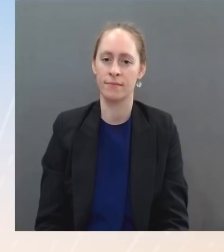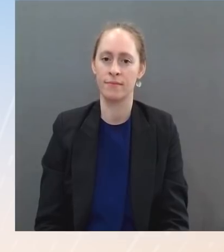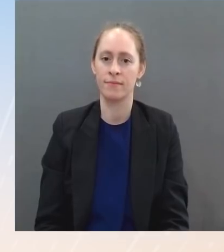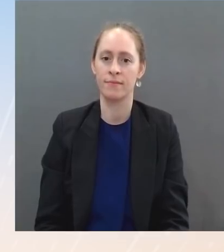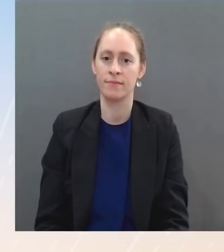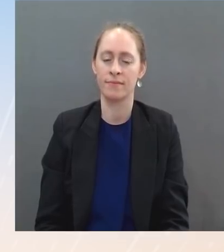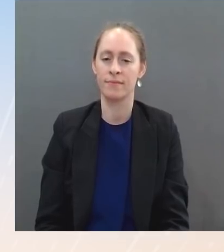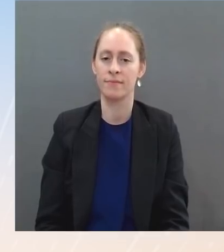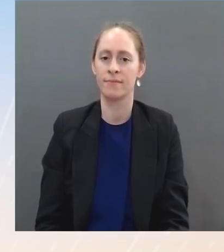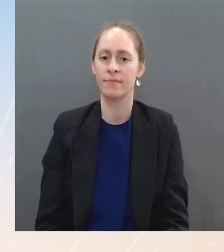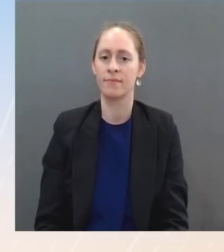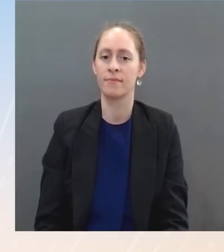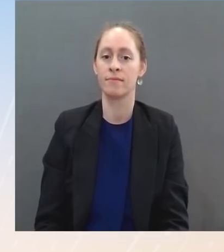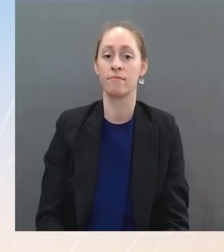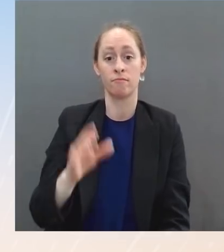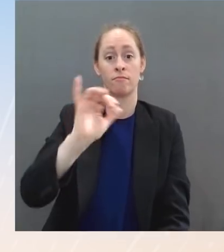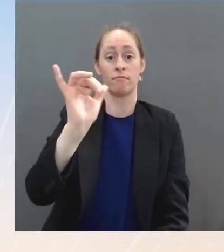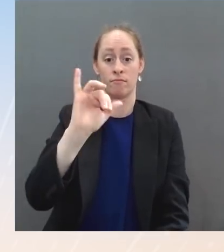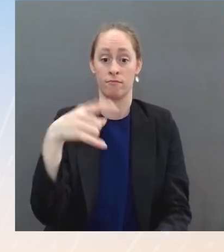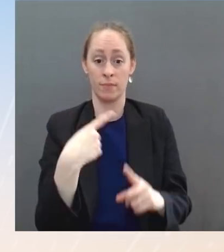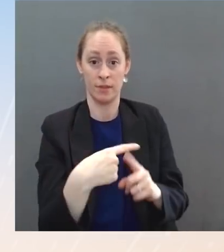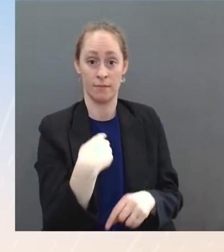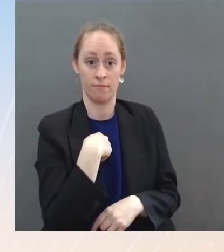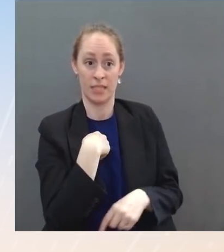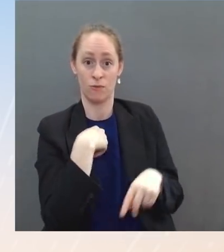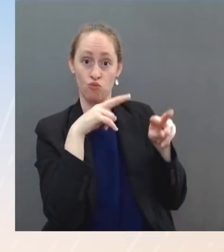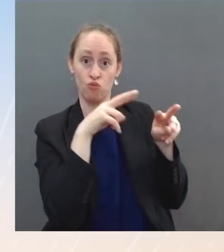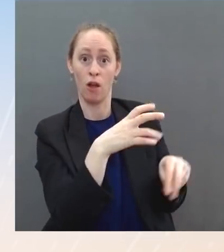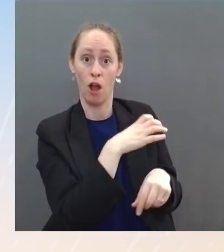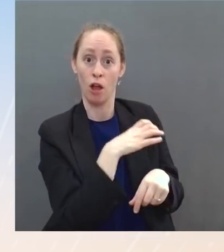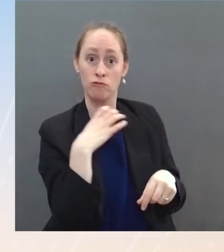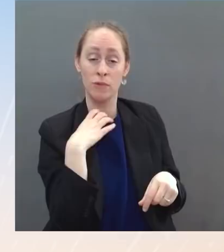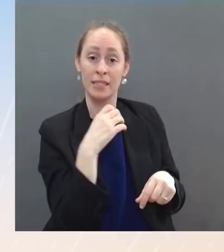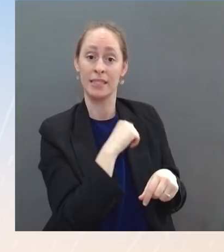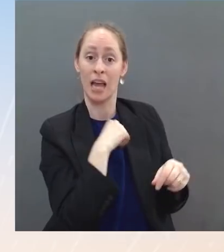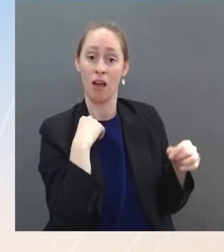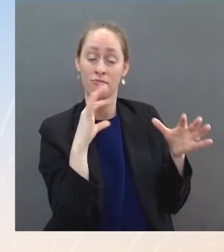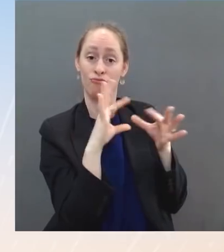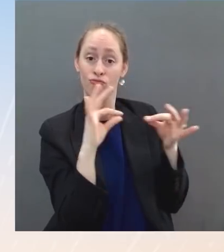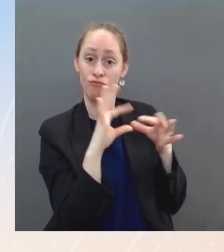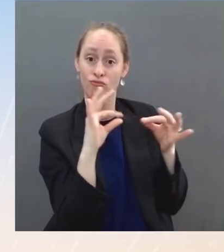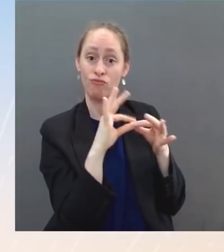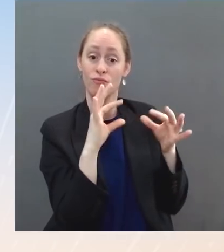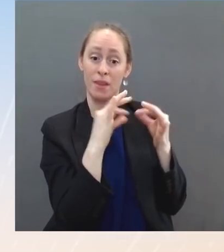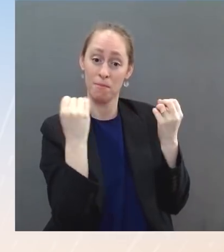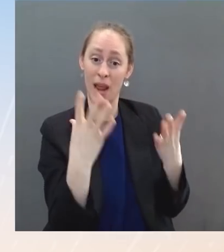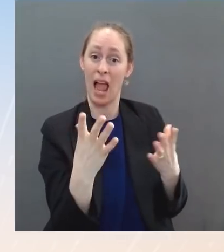there are a wide number of Republicans who have called for funding for and called for ensuring